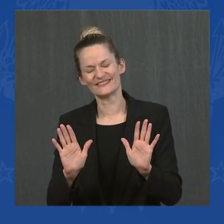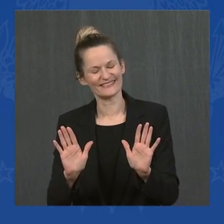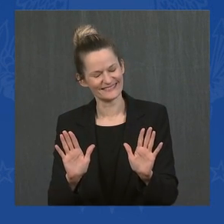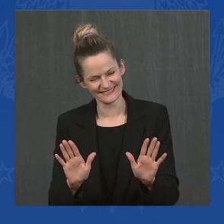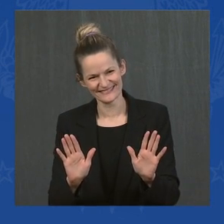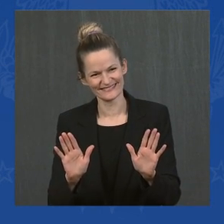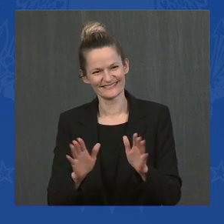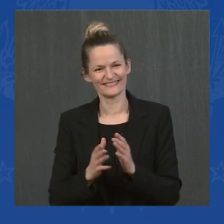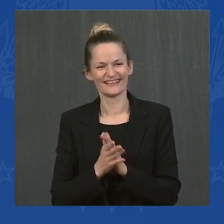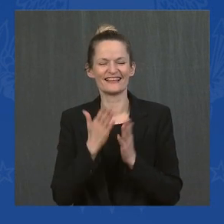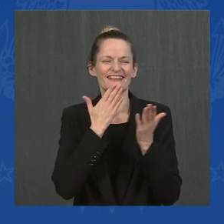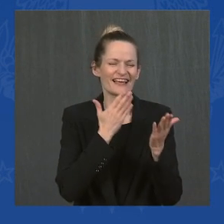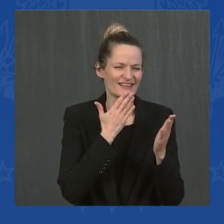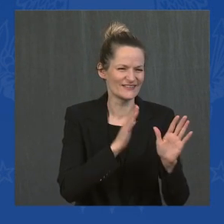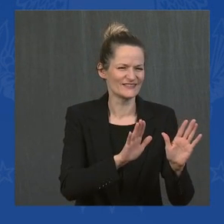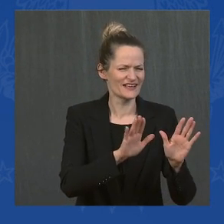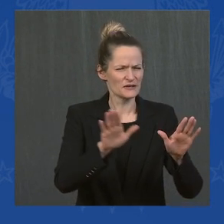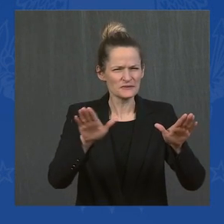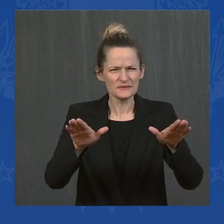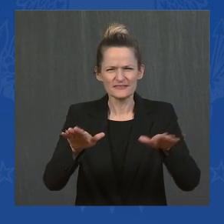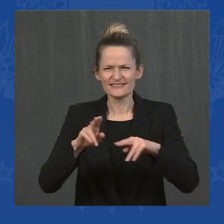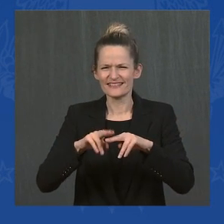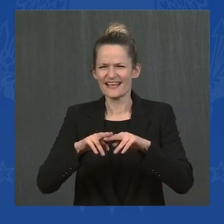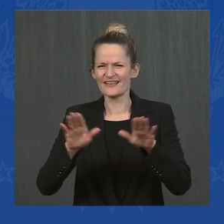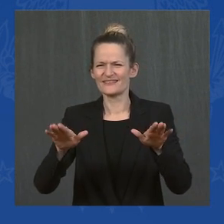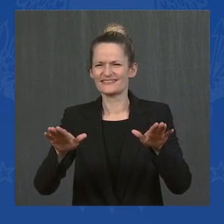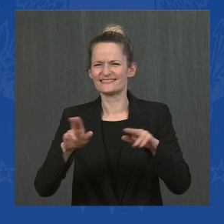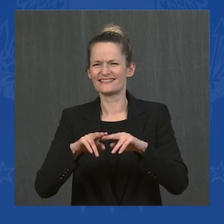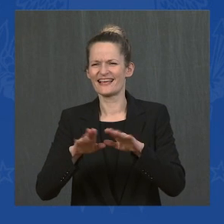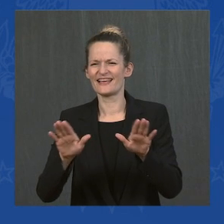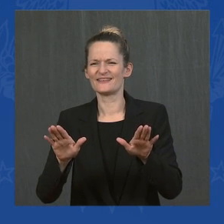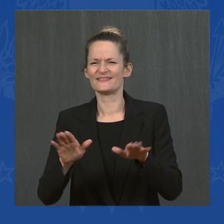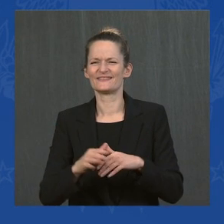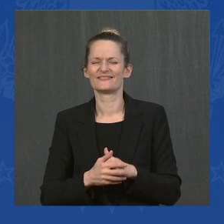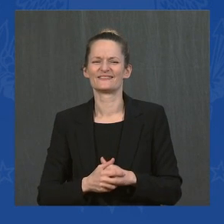Please, sit down. Thank you. I -- nothing to it, is there, Jocelyn?